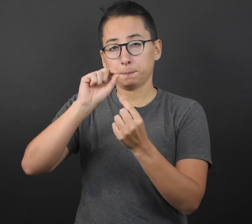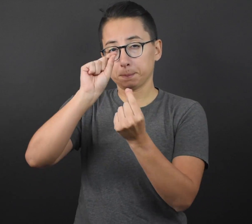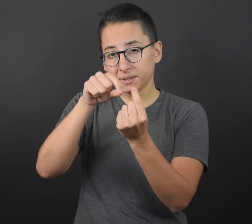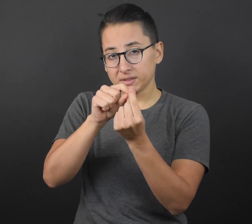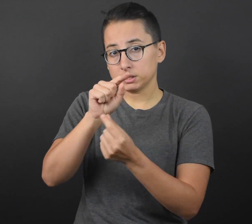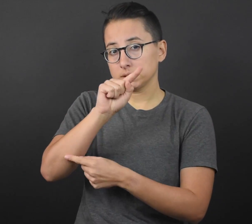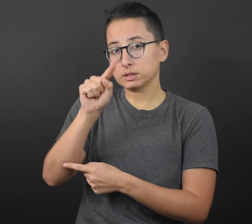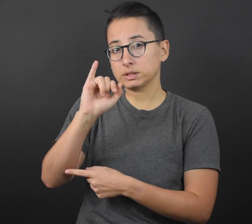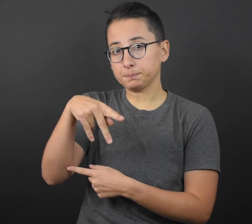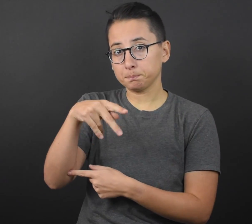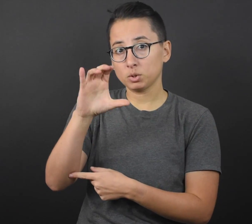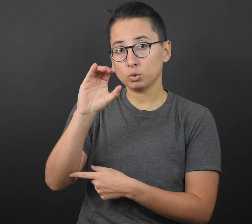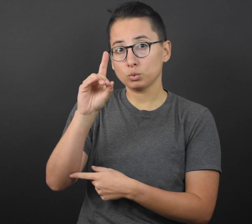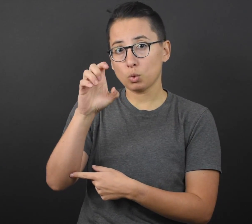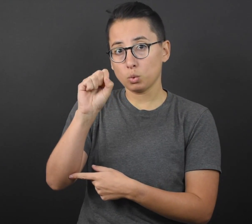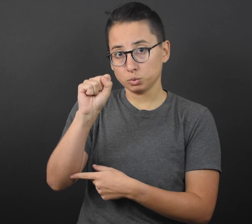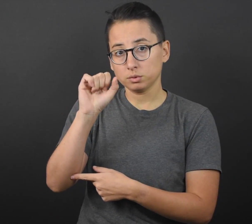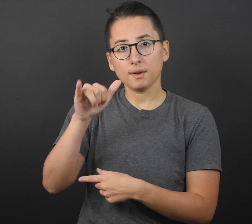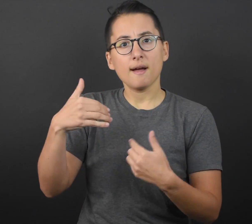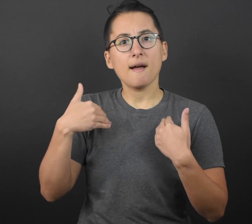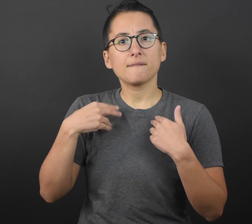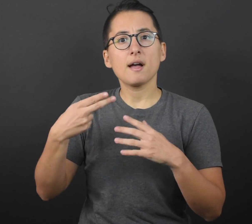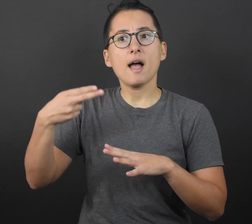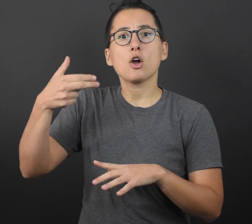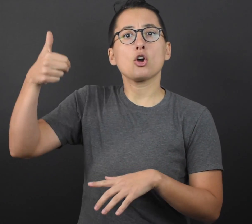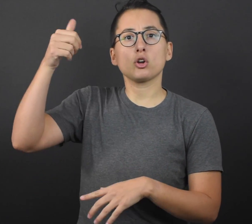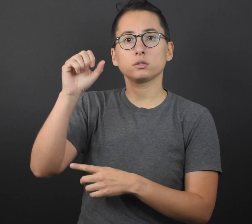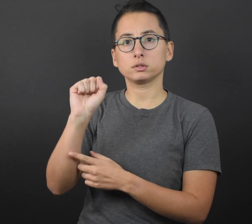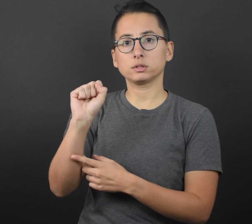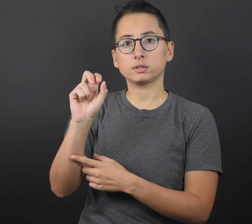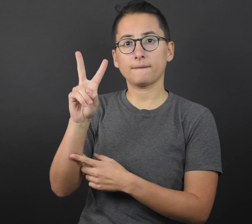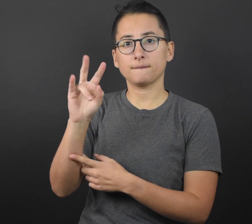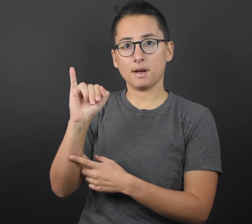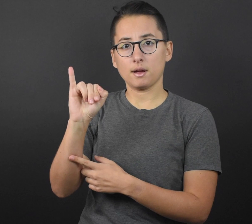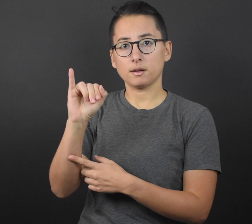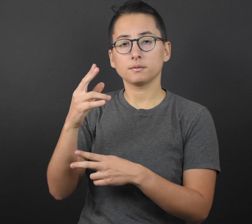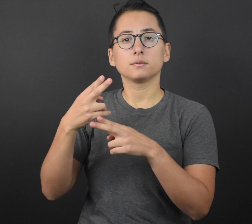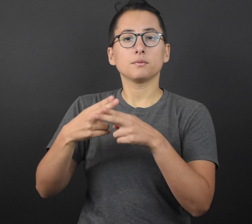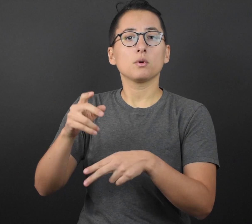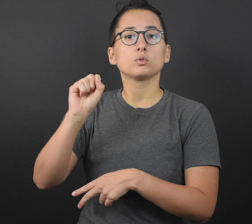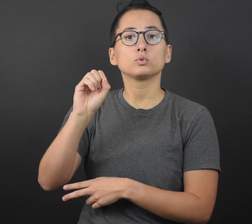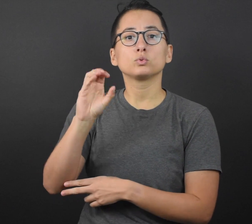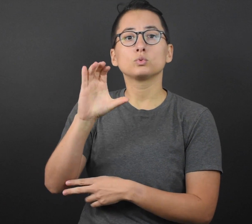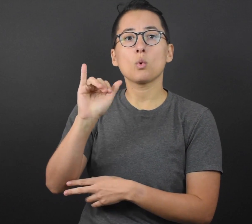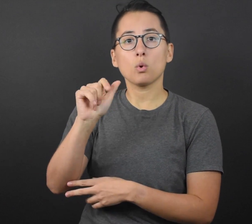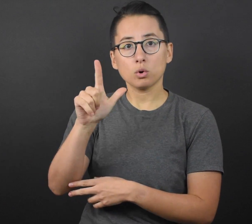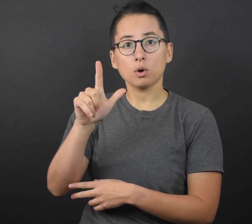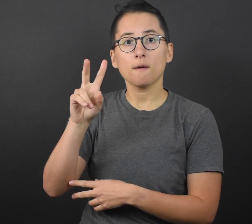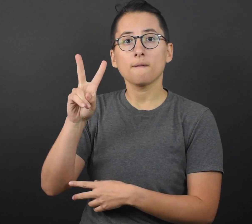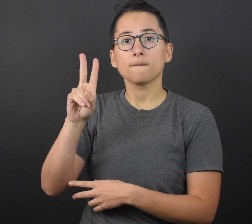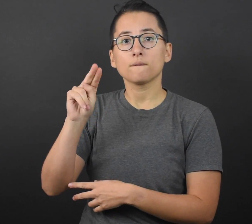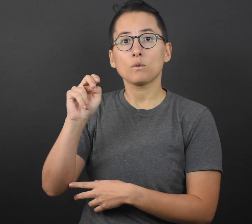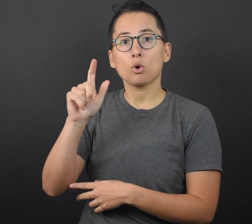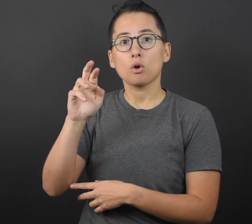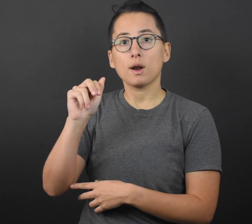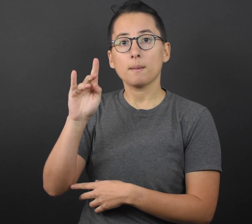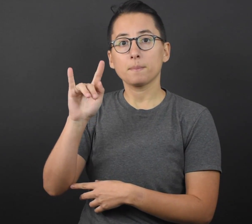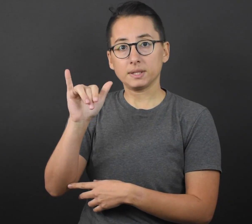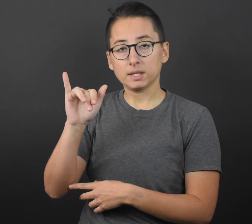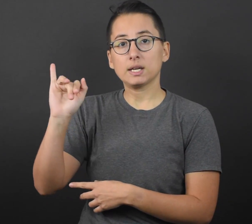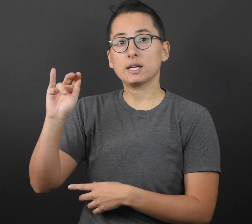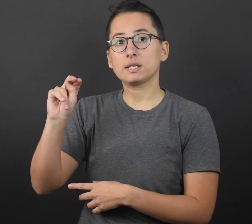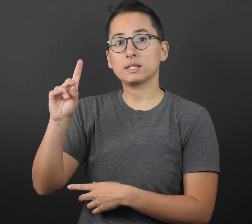ZIP codes with a higher social vulnerability index (SVI) are prioritized. Over the spring and summer,